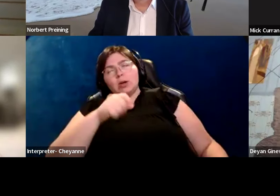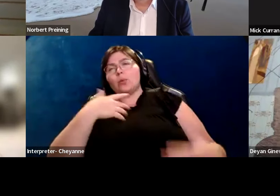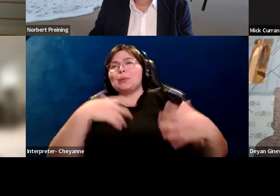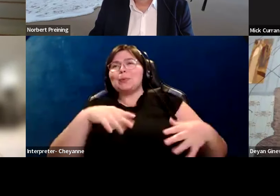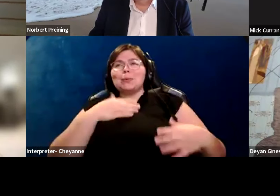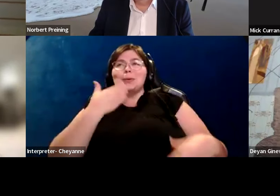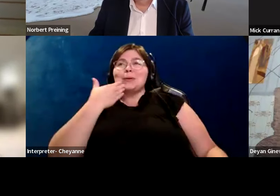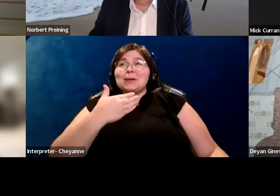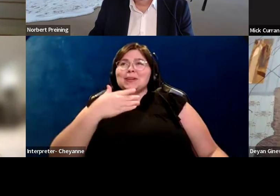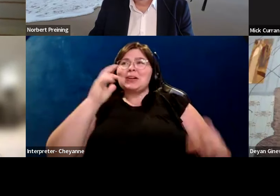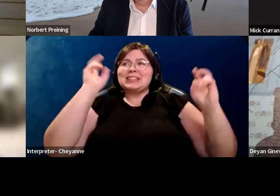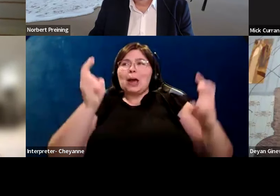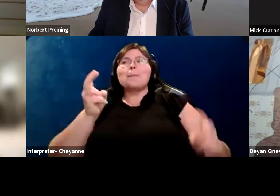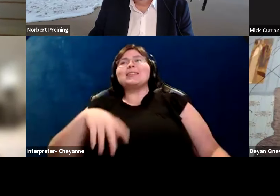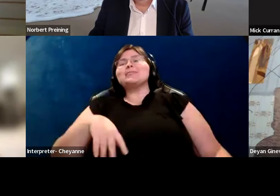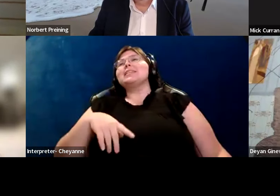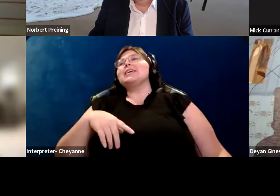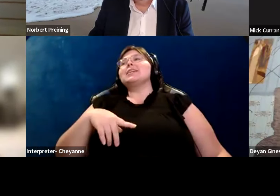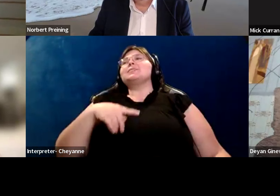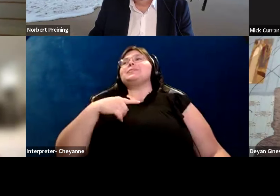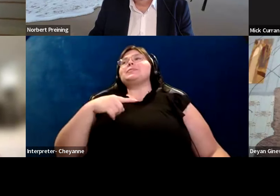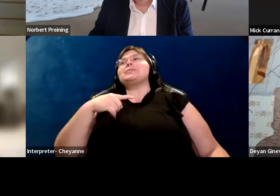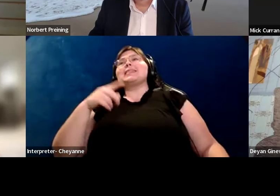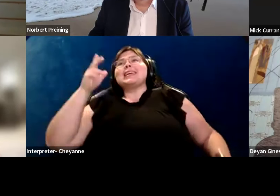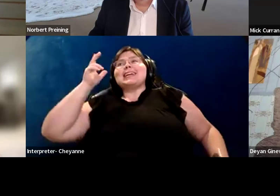First, let me say, as any developer hearing the phrase